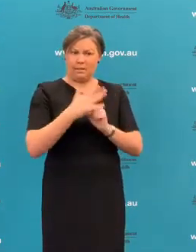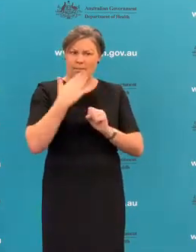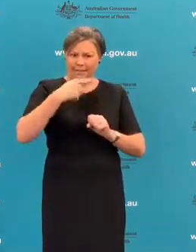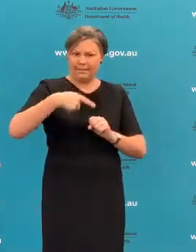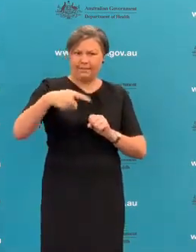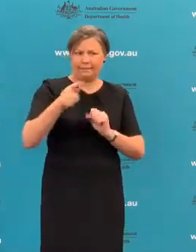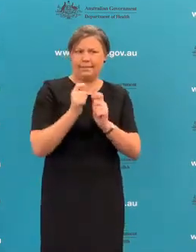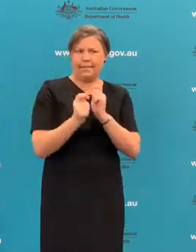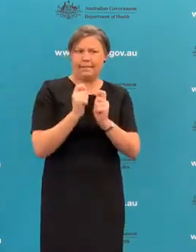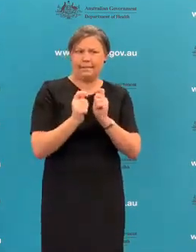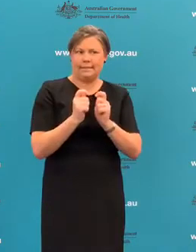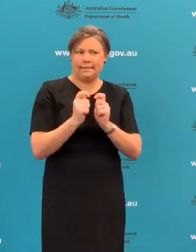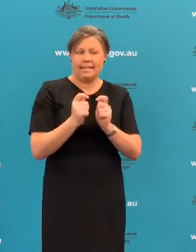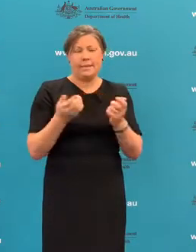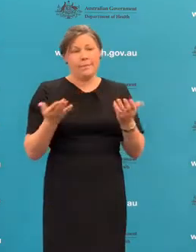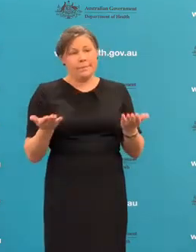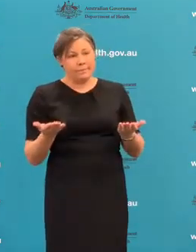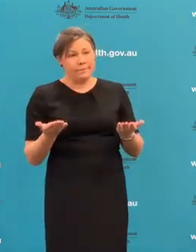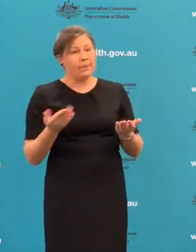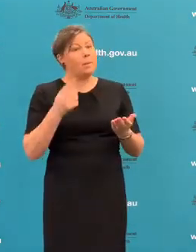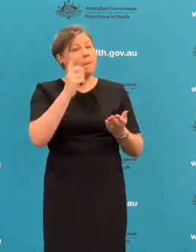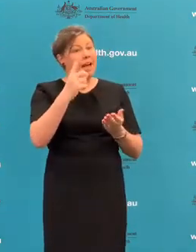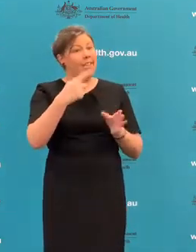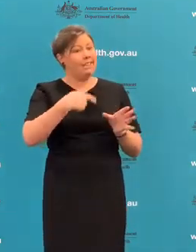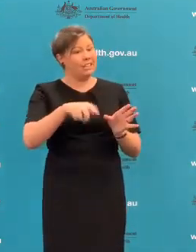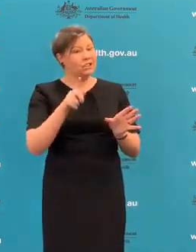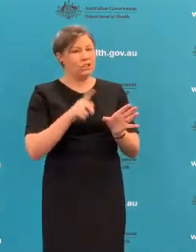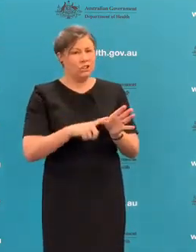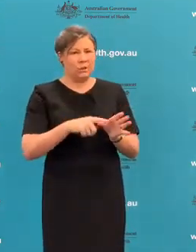those comments. We're seeing very few cases of influenza